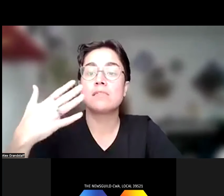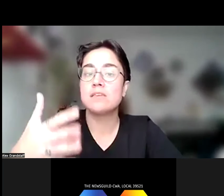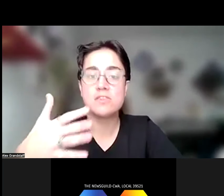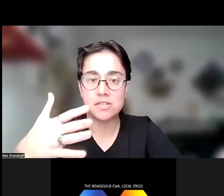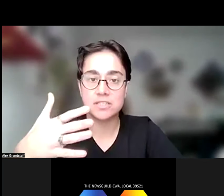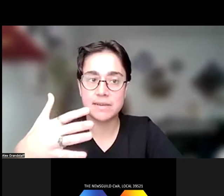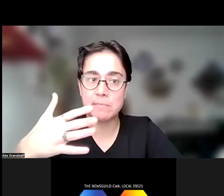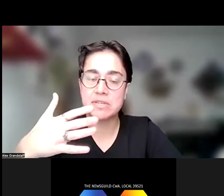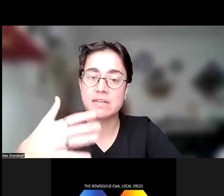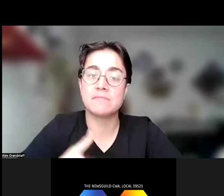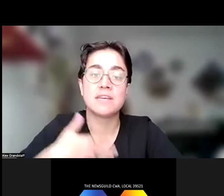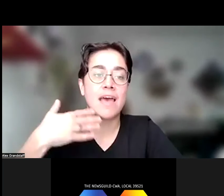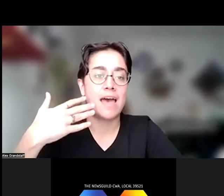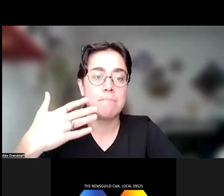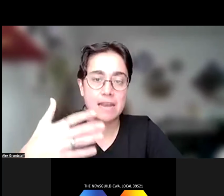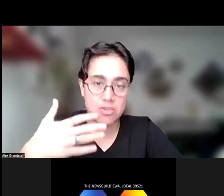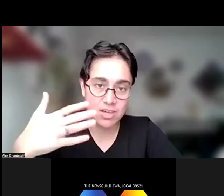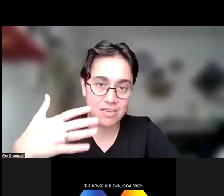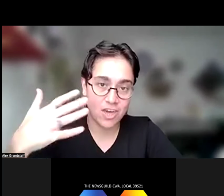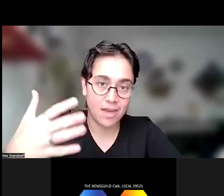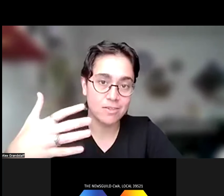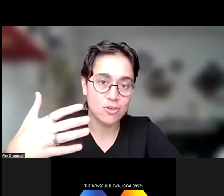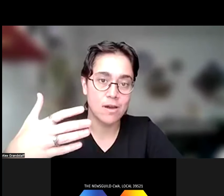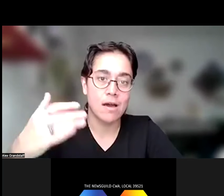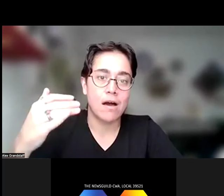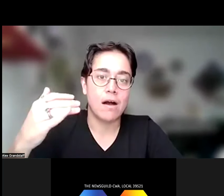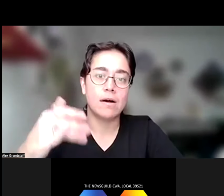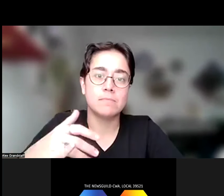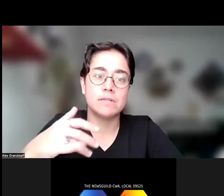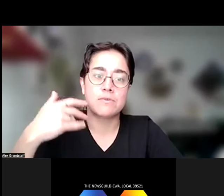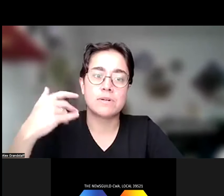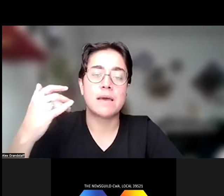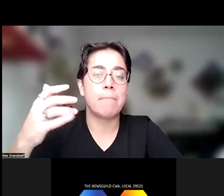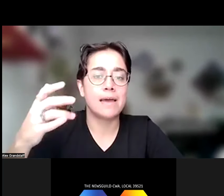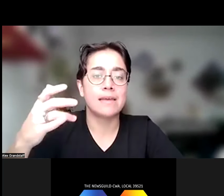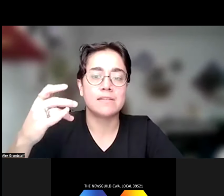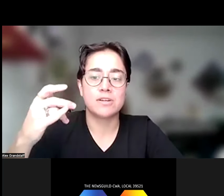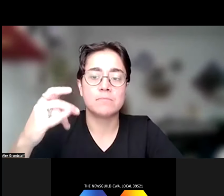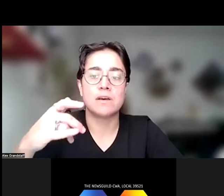domestic and sexual violence, previously, a few years back. My organization, along with several other